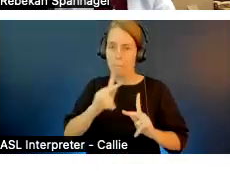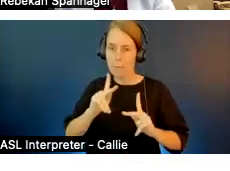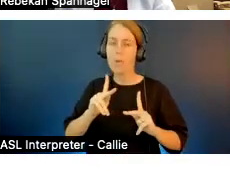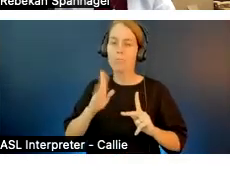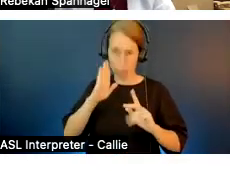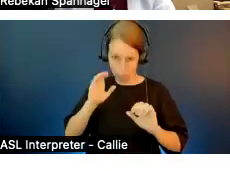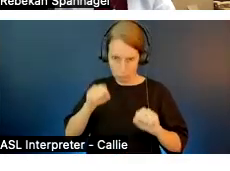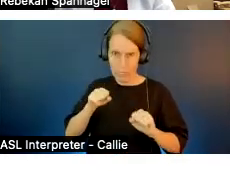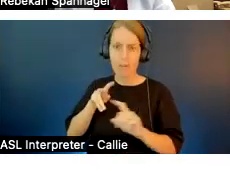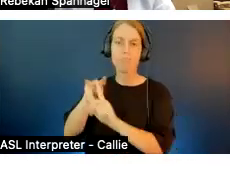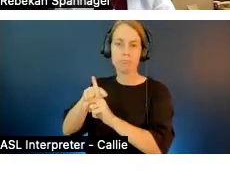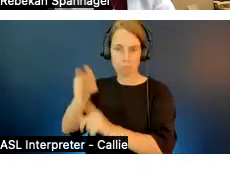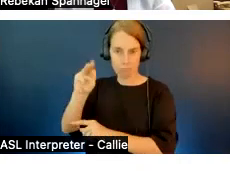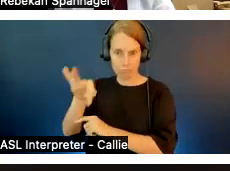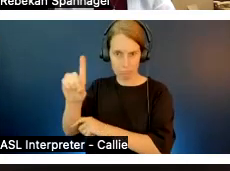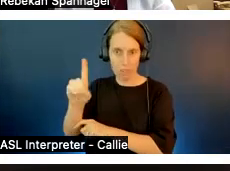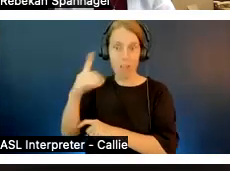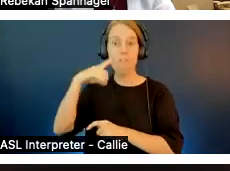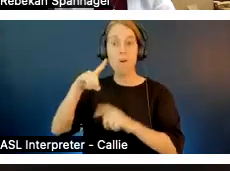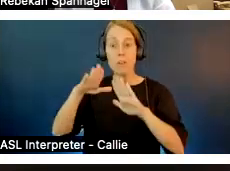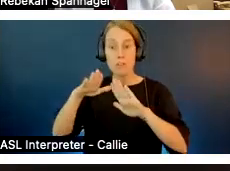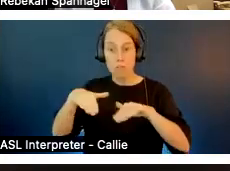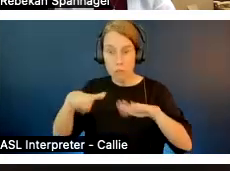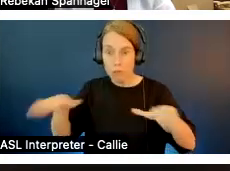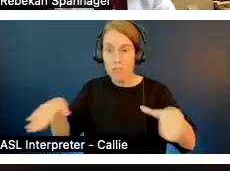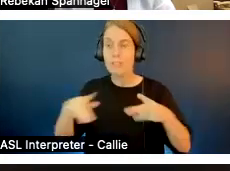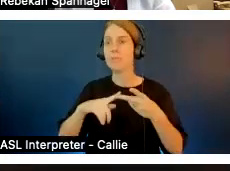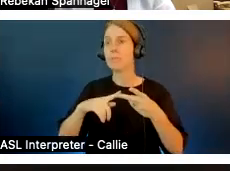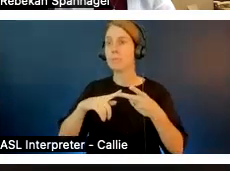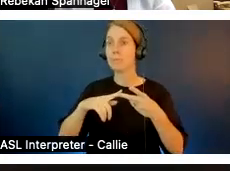pregnant women parents seniors low-income adults and individuals with disabilities